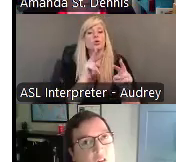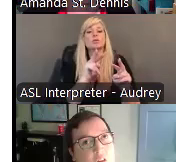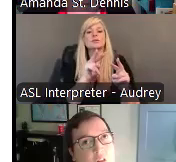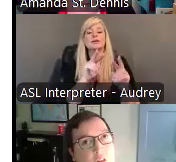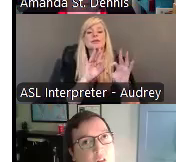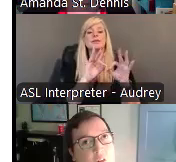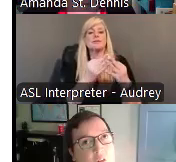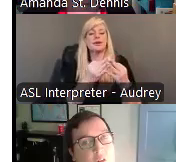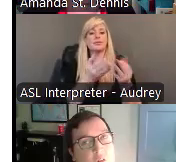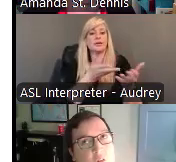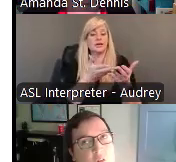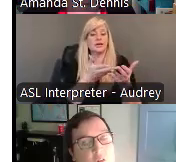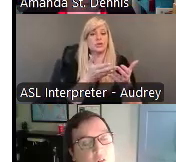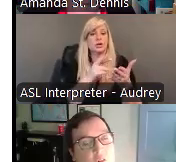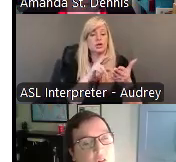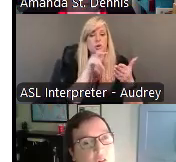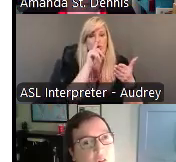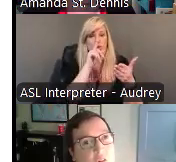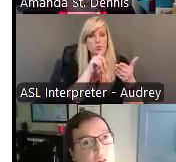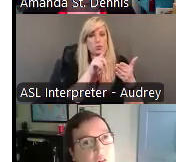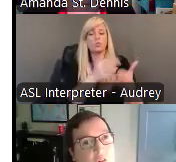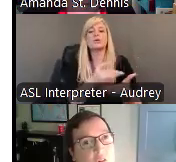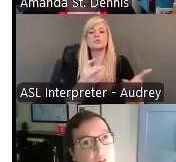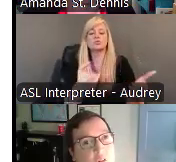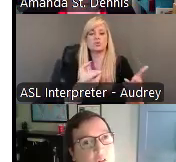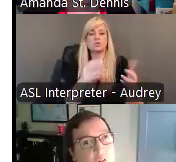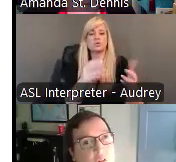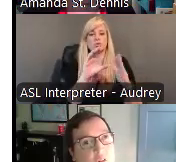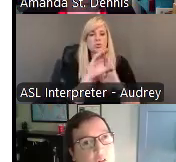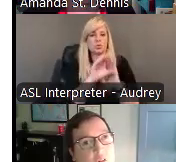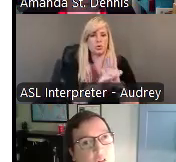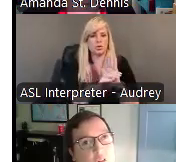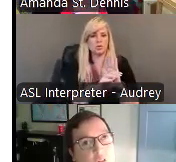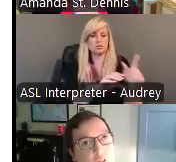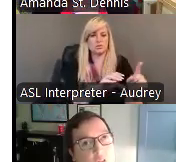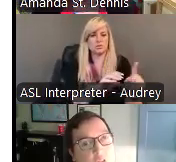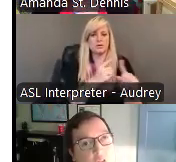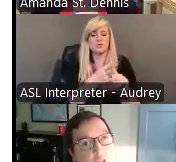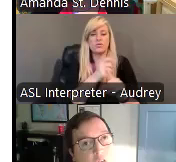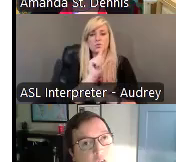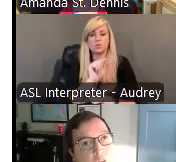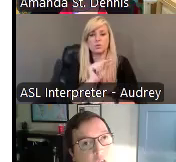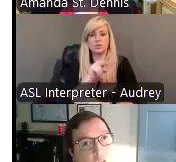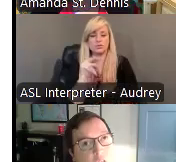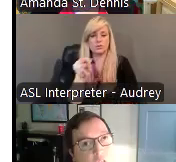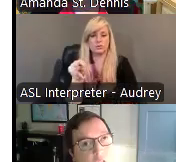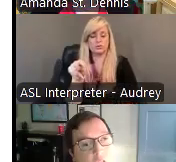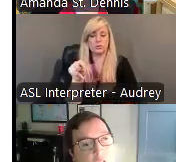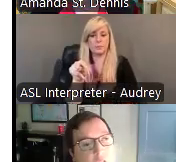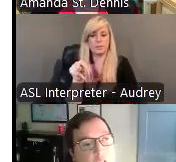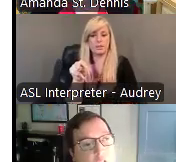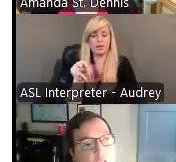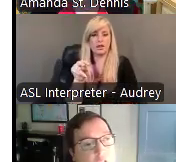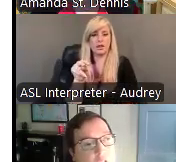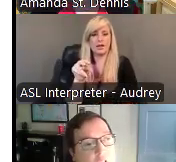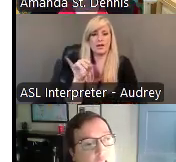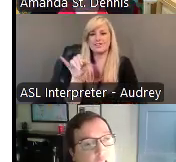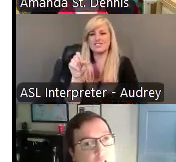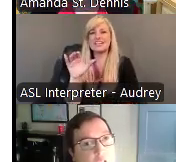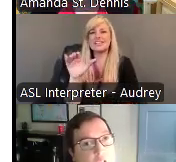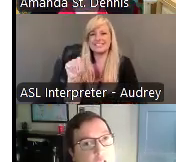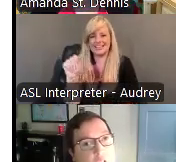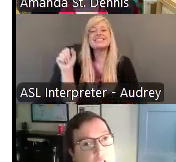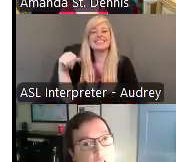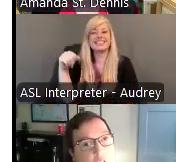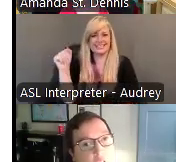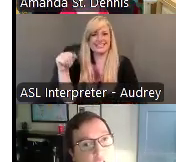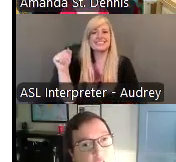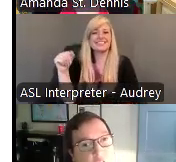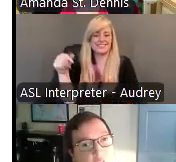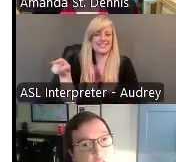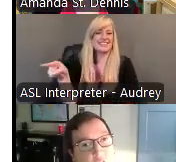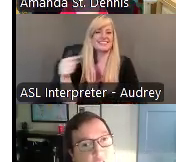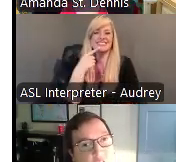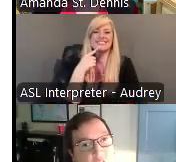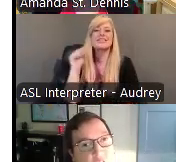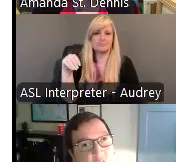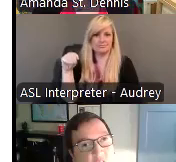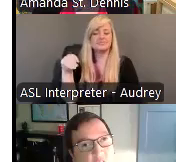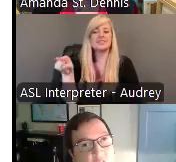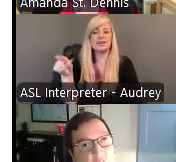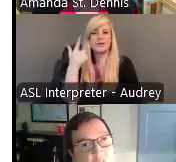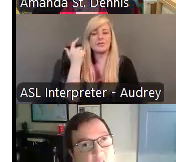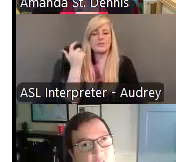in the winter of 2022. Jessica is giving me a head nod, because we know that I'm really bad at